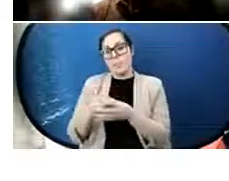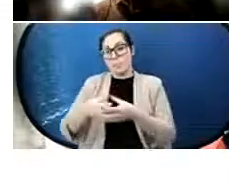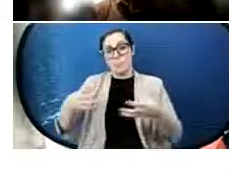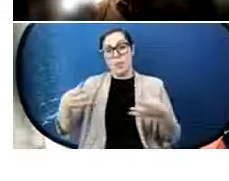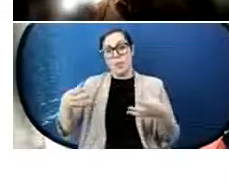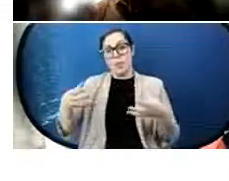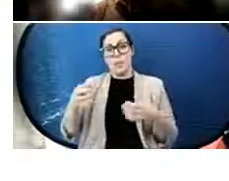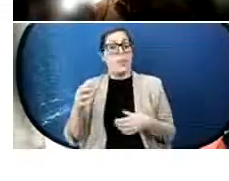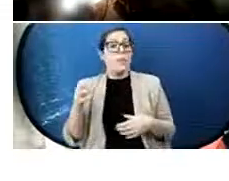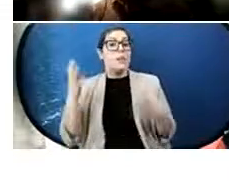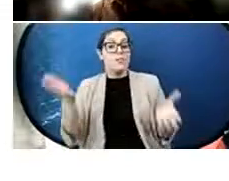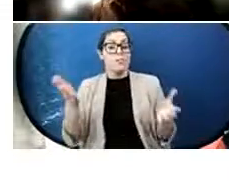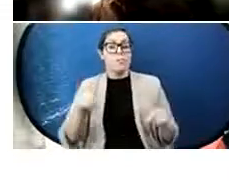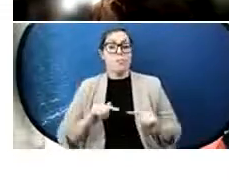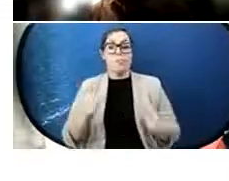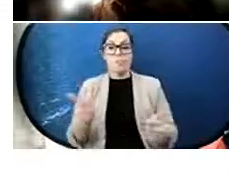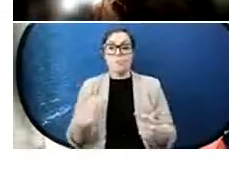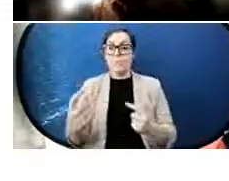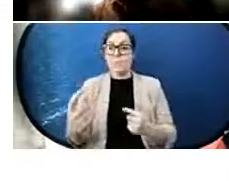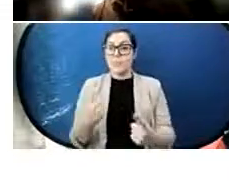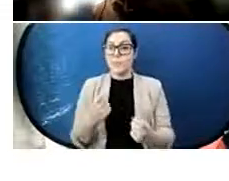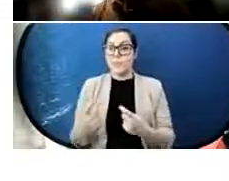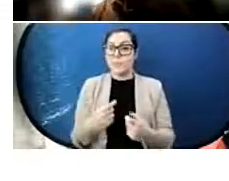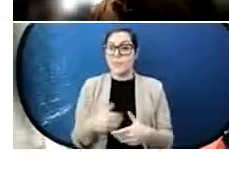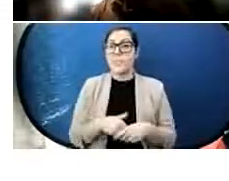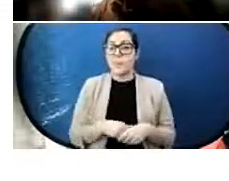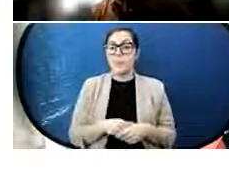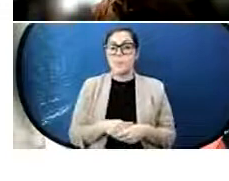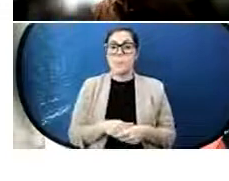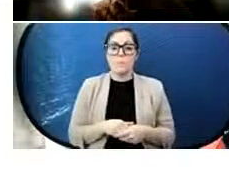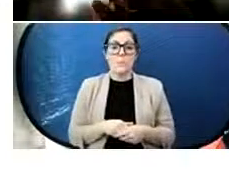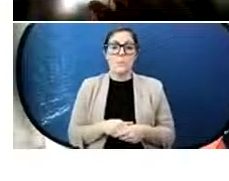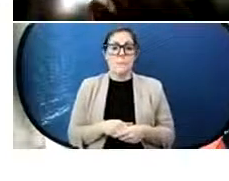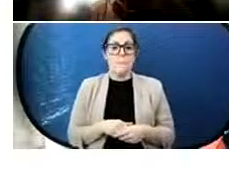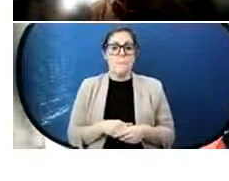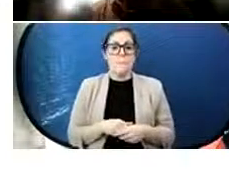questions, we'd definitely, we'll be available to answer those right now, so I'll open up the floor.